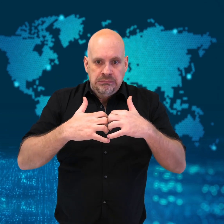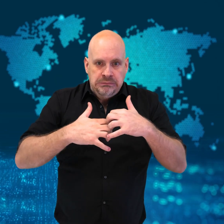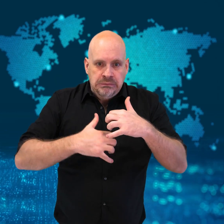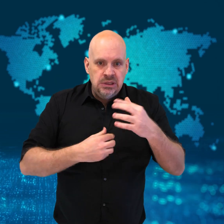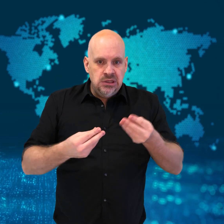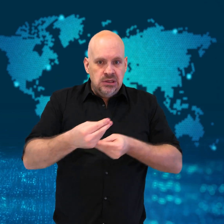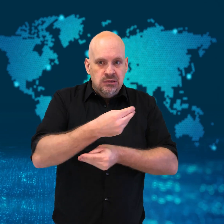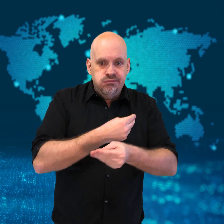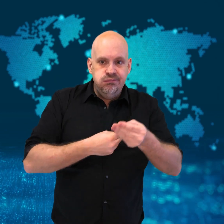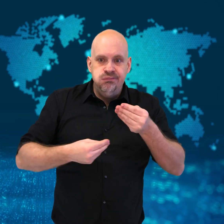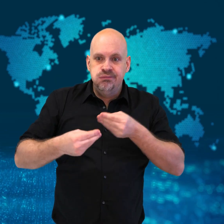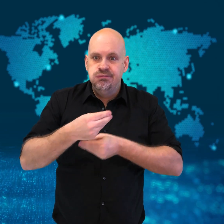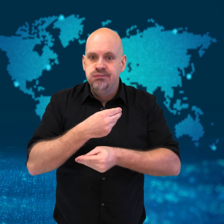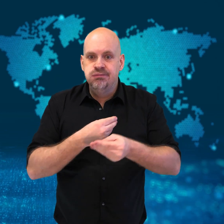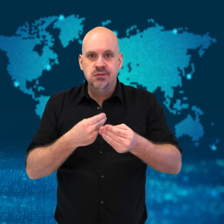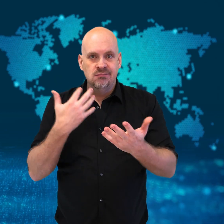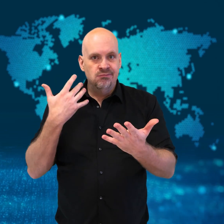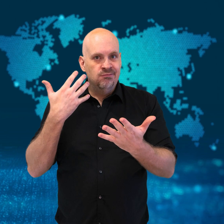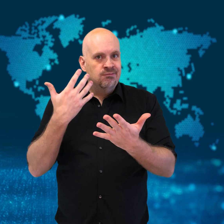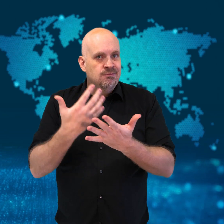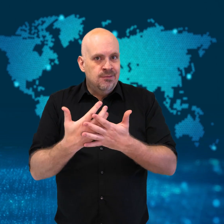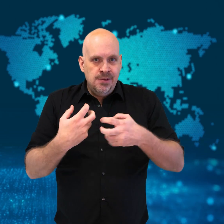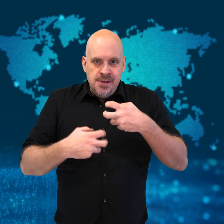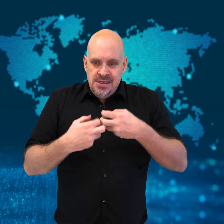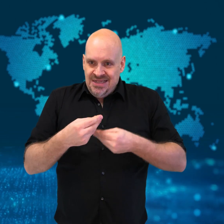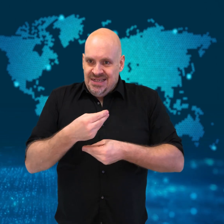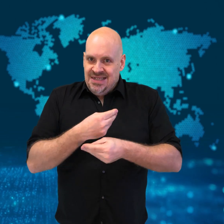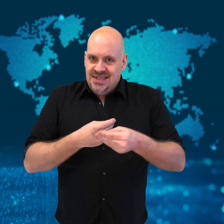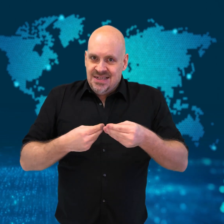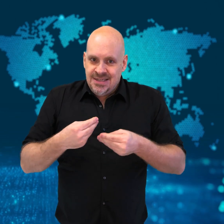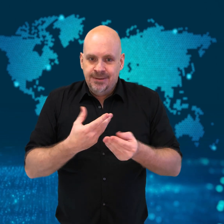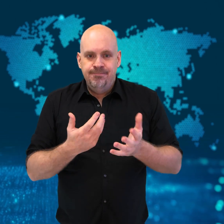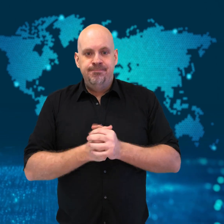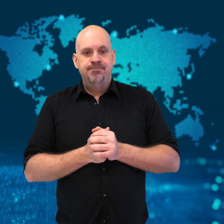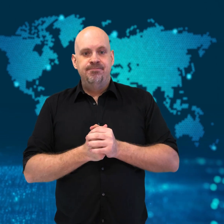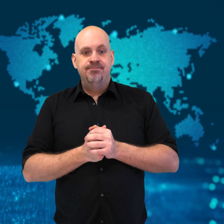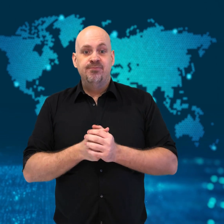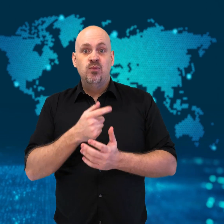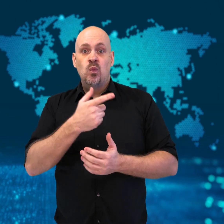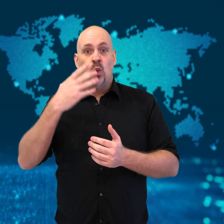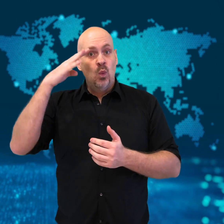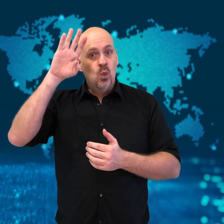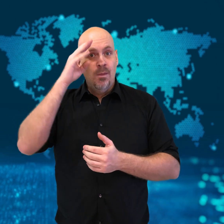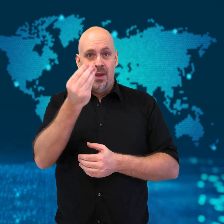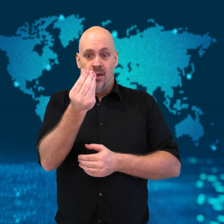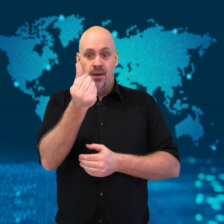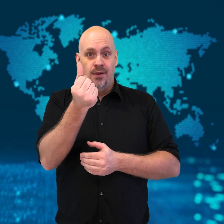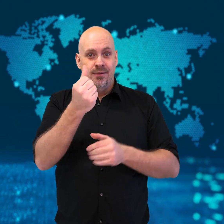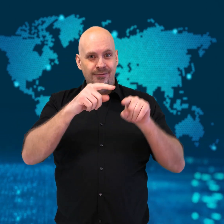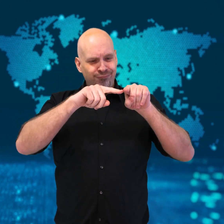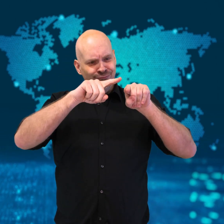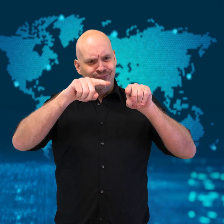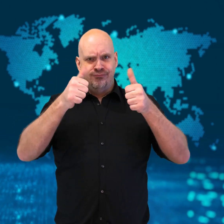many Cubans experienced a shortage of basic goods,